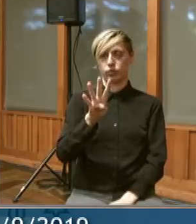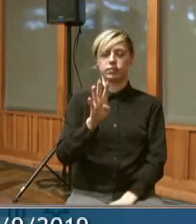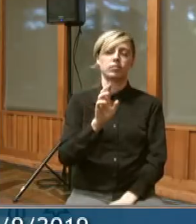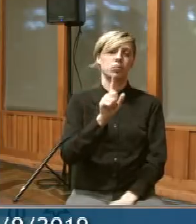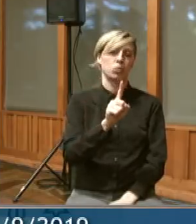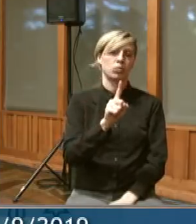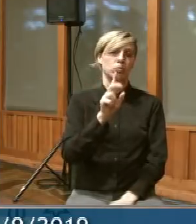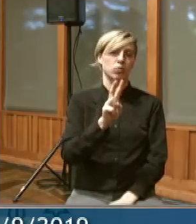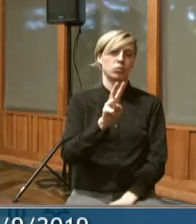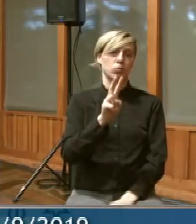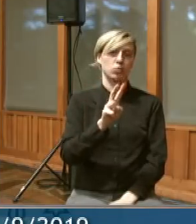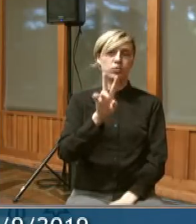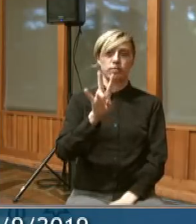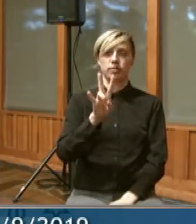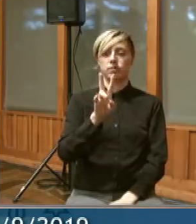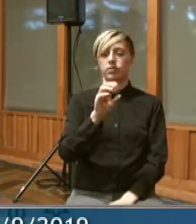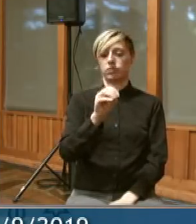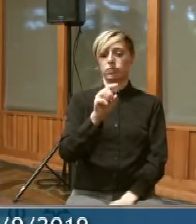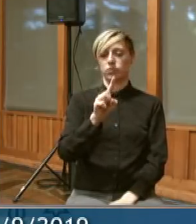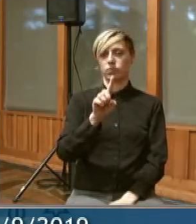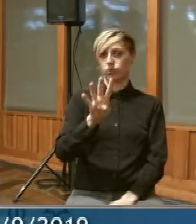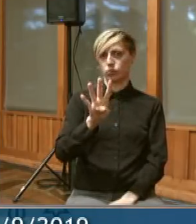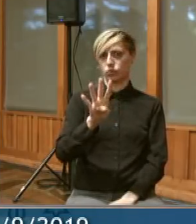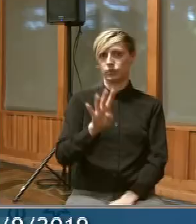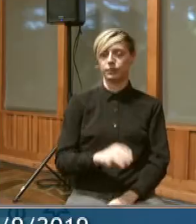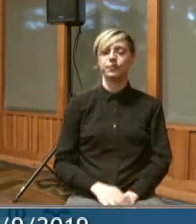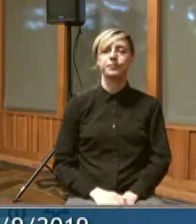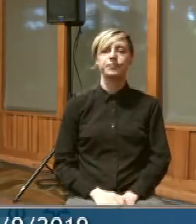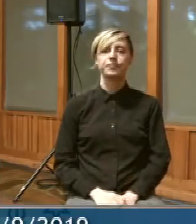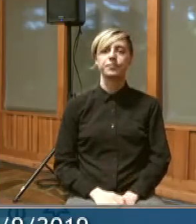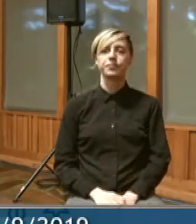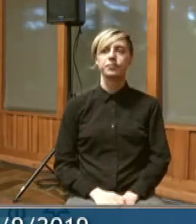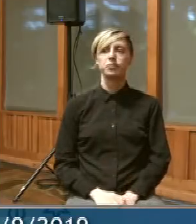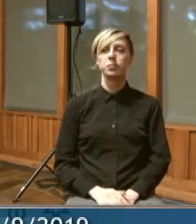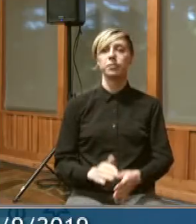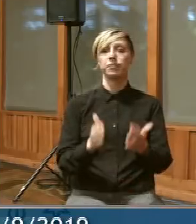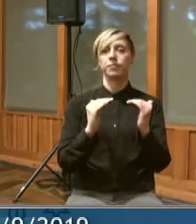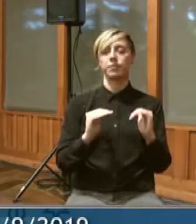NUMBERS ARE -- 1227014.